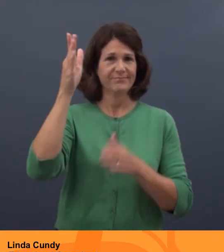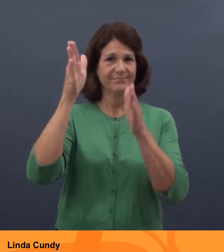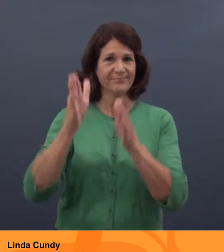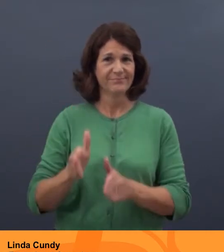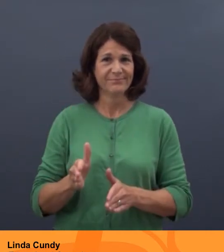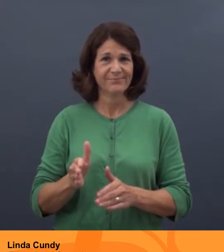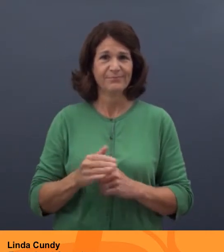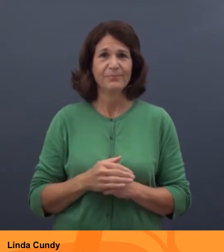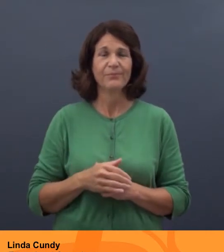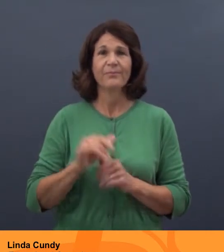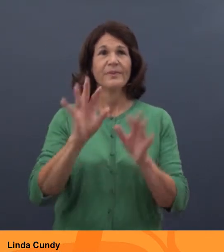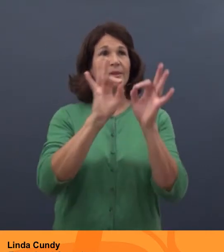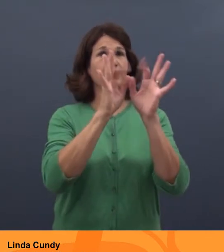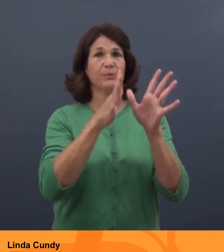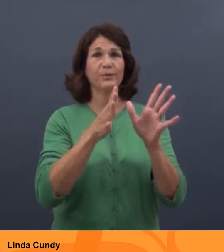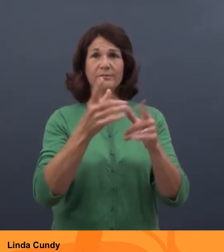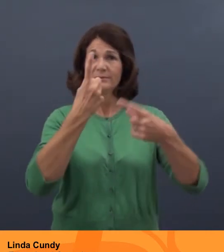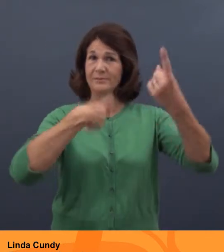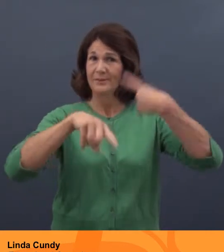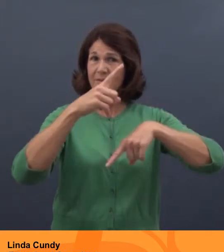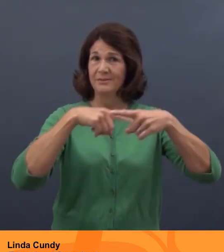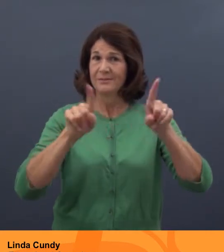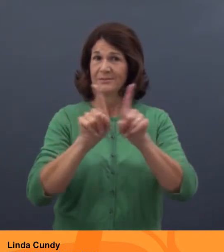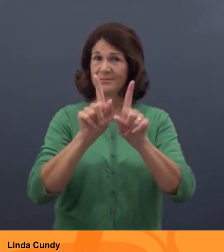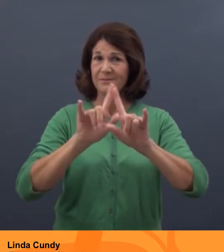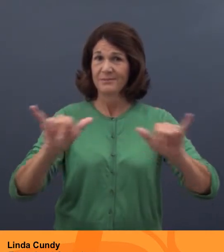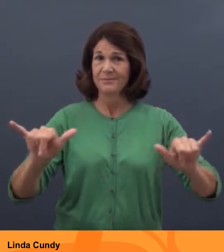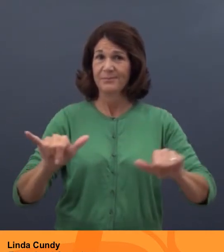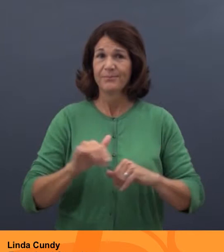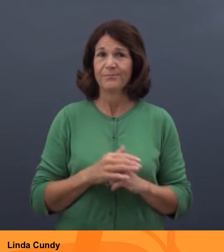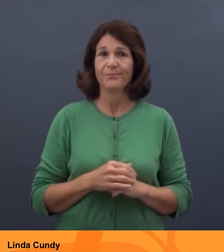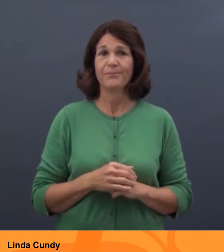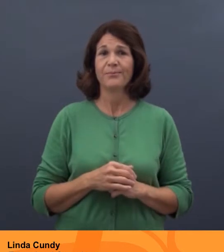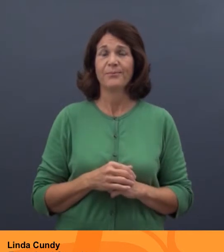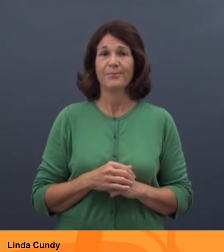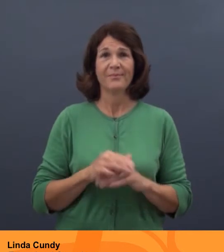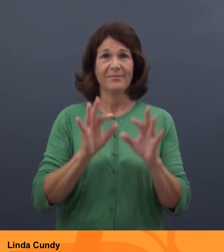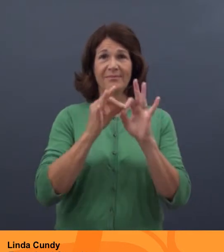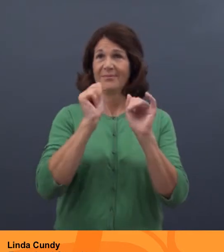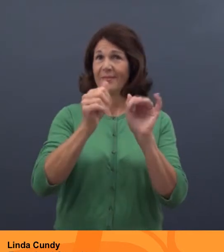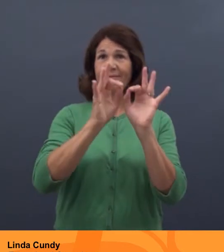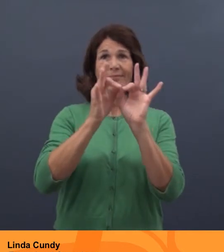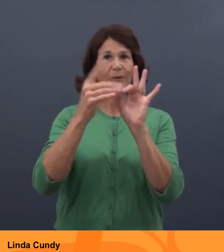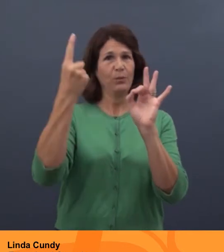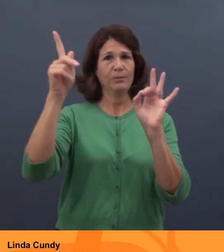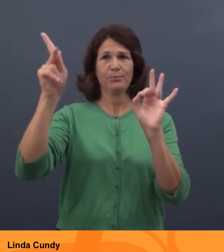whether that's the speaker or the interpreter. And the interpreter can only sign for one speaker